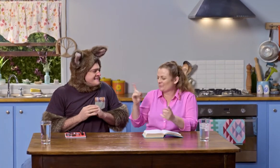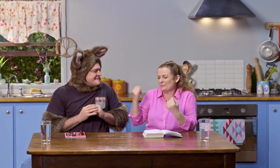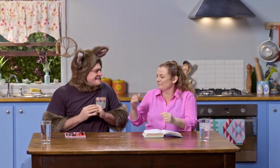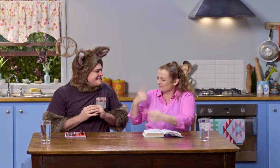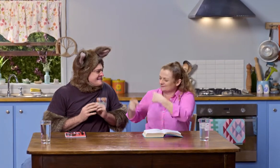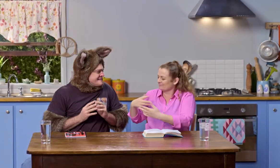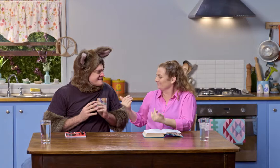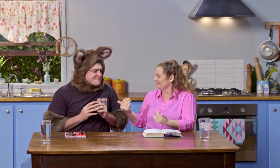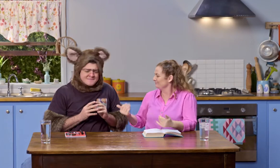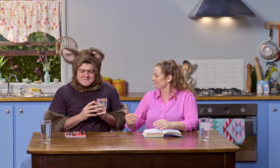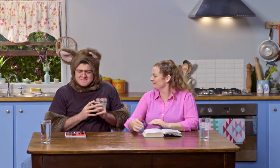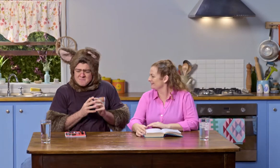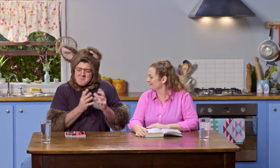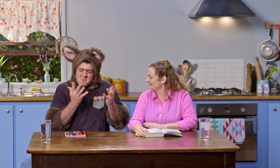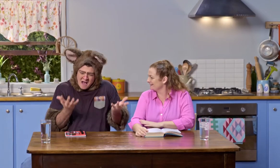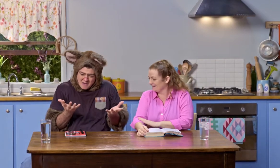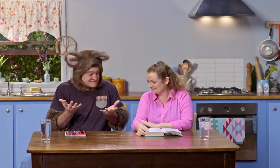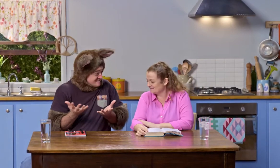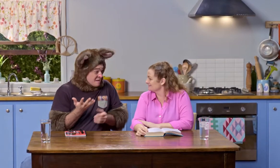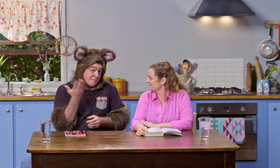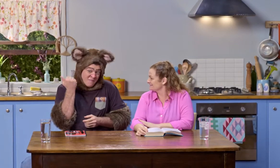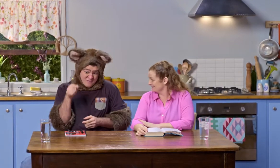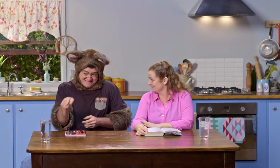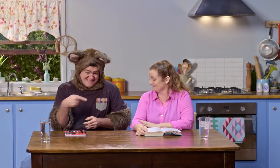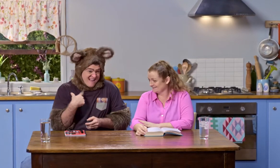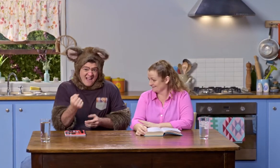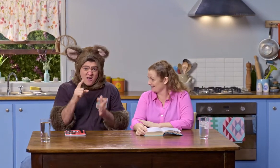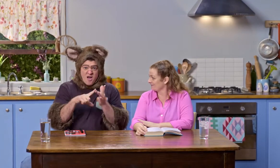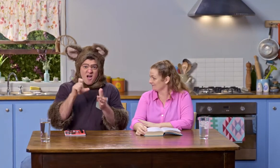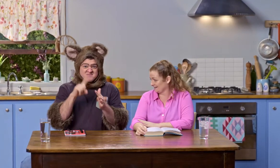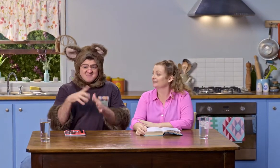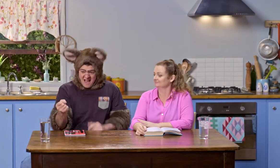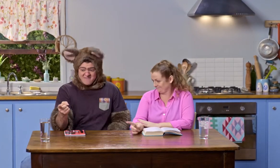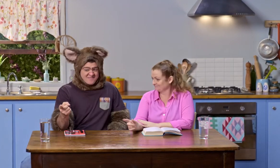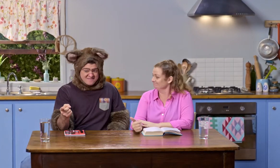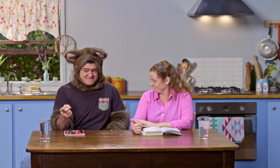What's the matter? Please tell me. Well, before, I had ice in my glass.